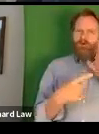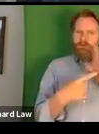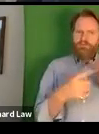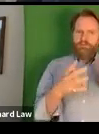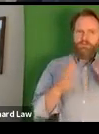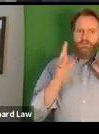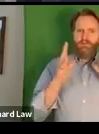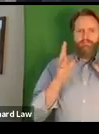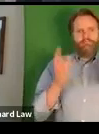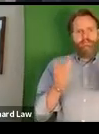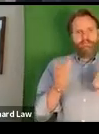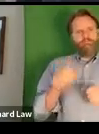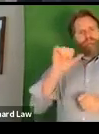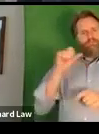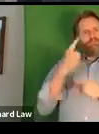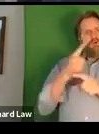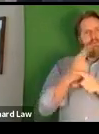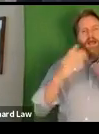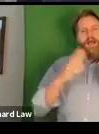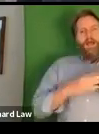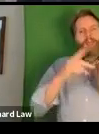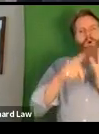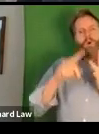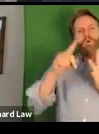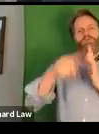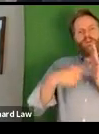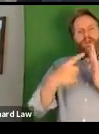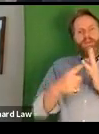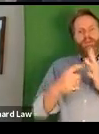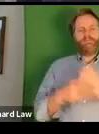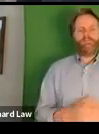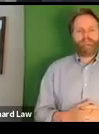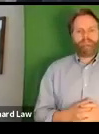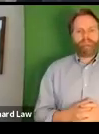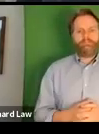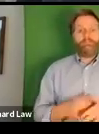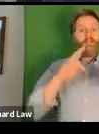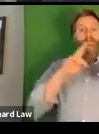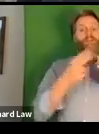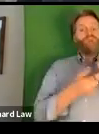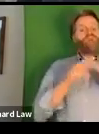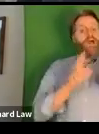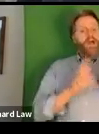Justice. Okay thanks so much Jackie and obviously staying with the Justice sector